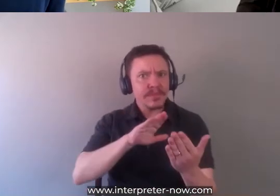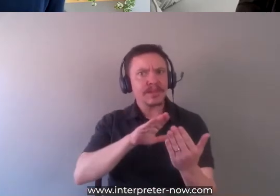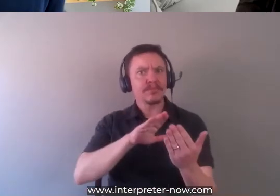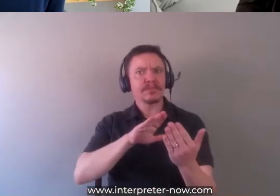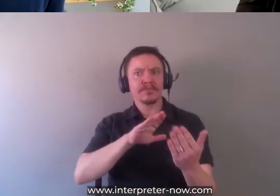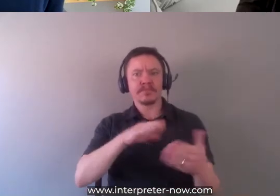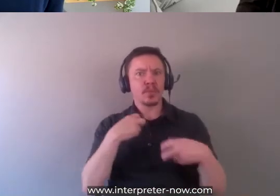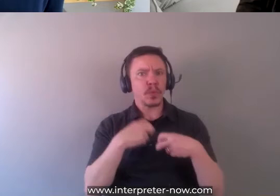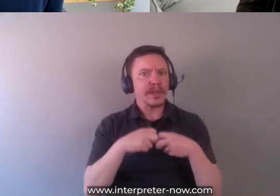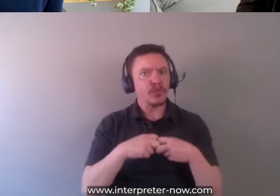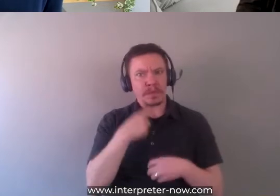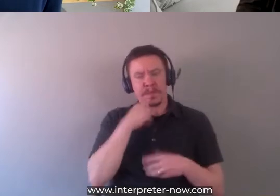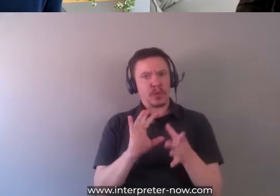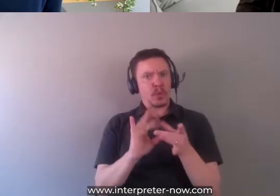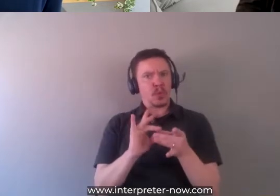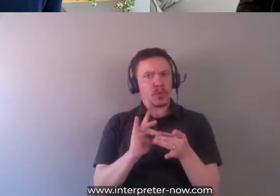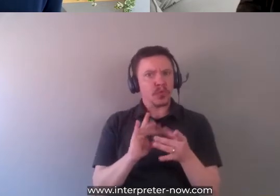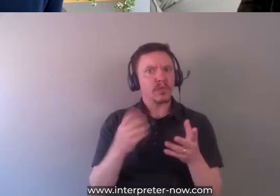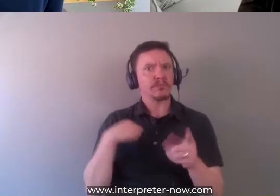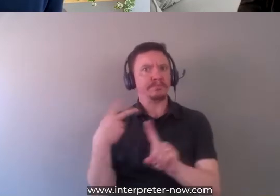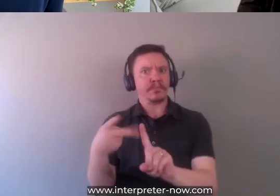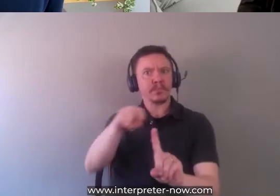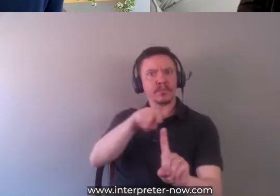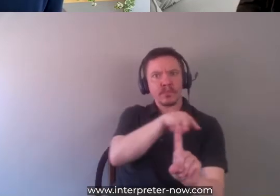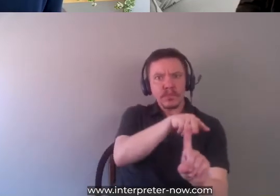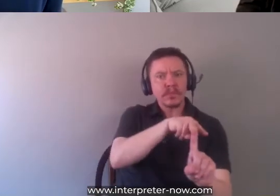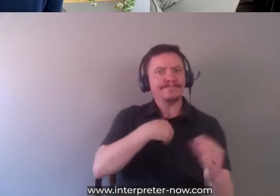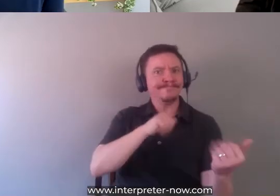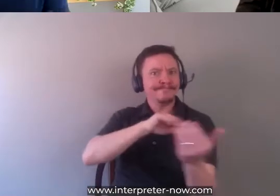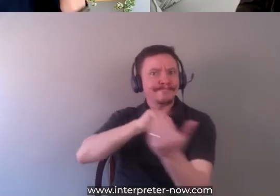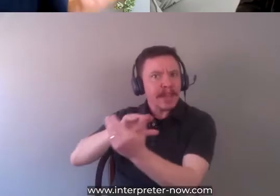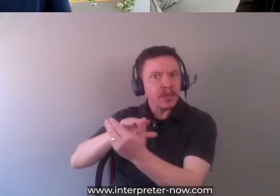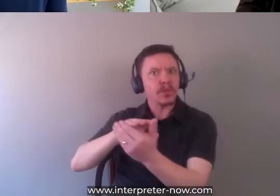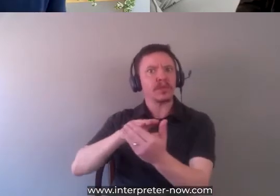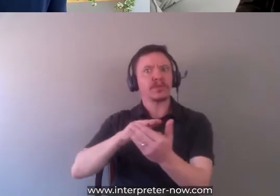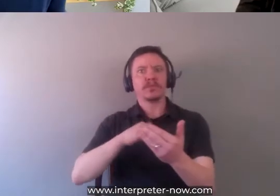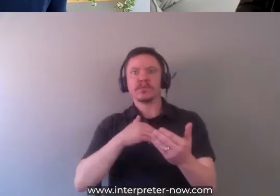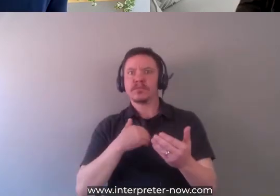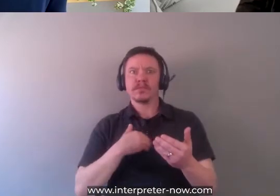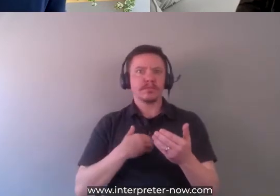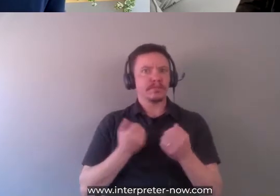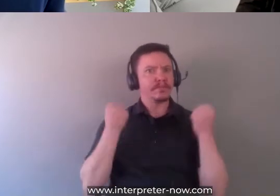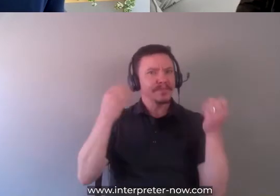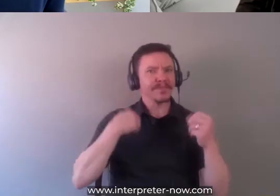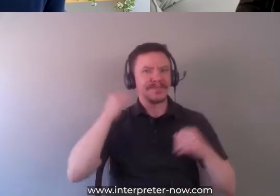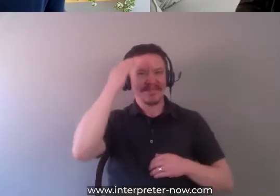the issues that you're talking about from multiple different angles, doing multiple different things with multiple different hats. Can you just say a little bit about all the